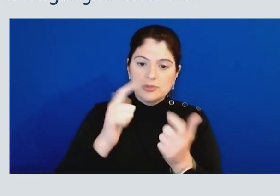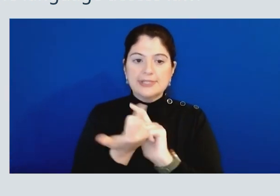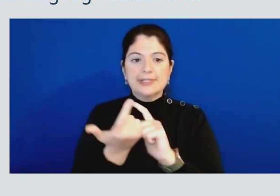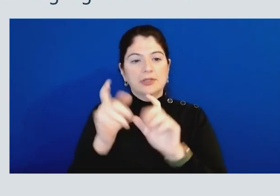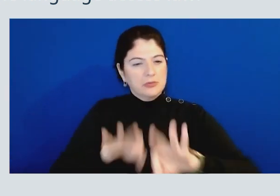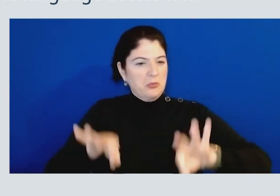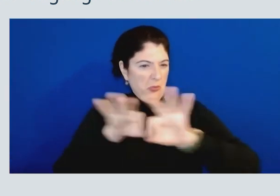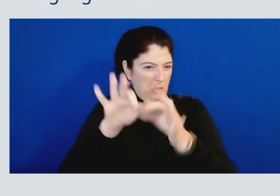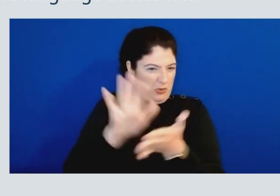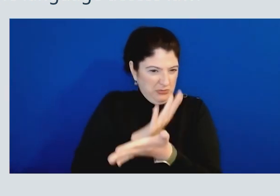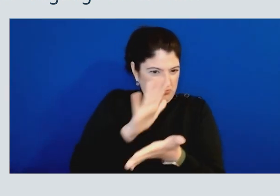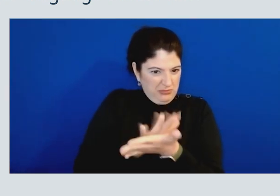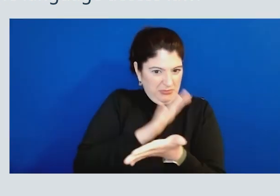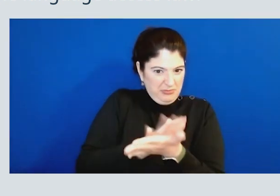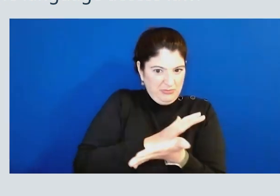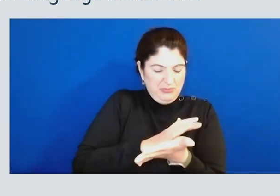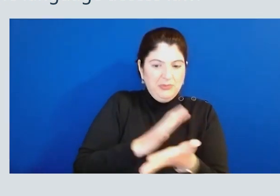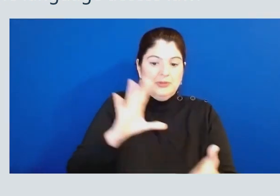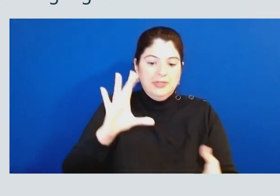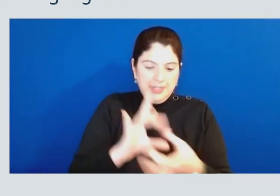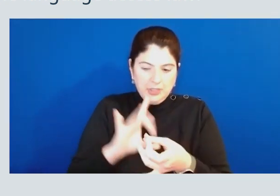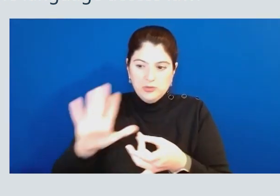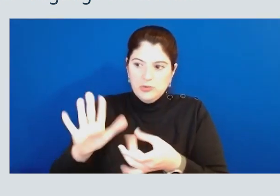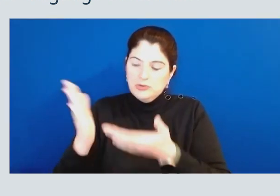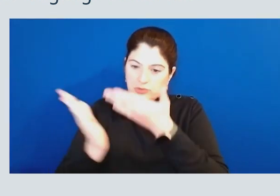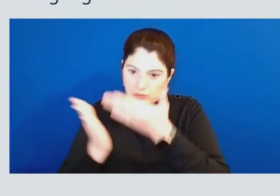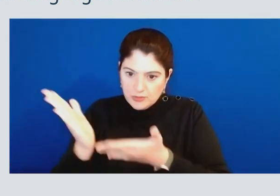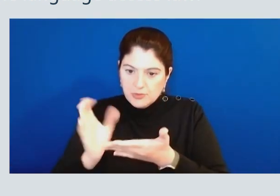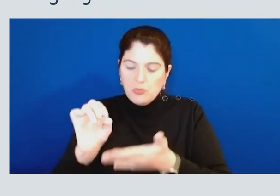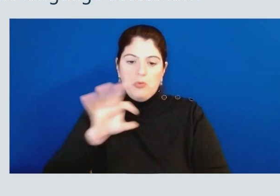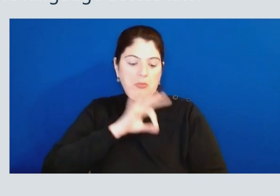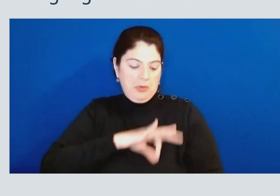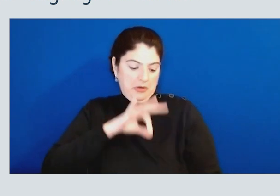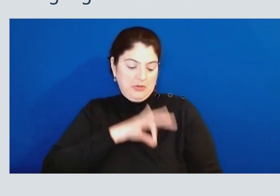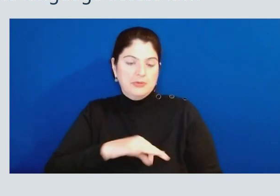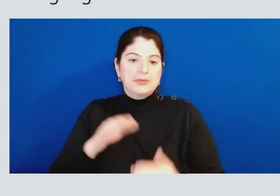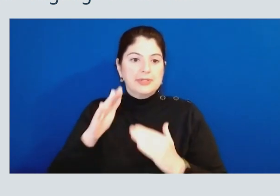related to their services or benefits into the top 12 languages